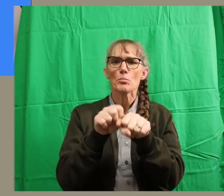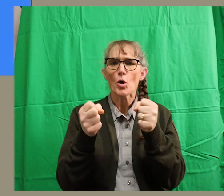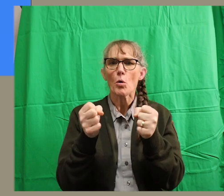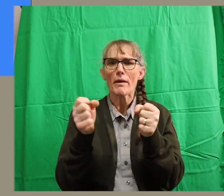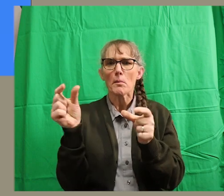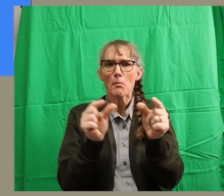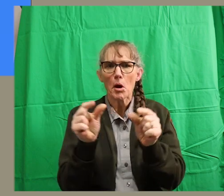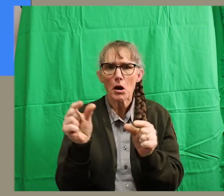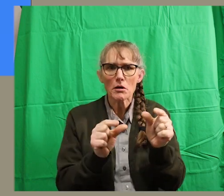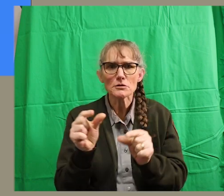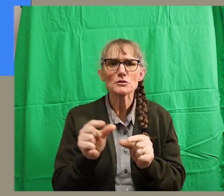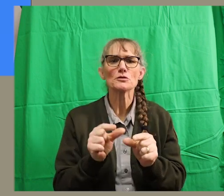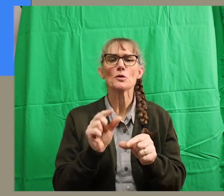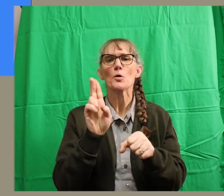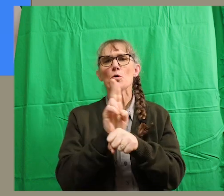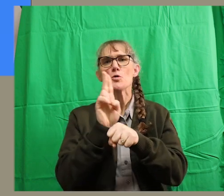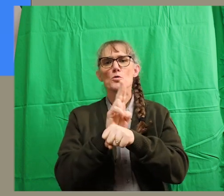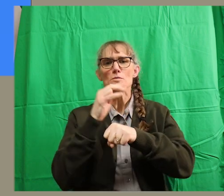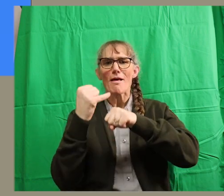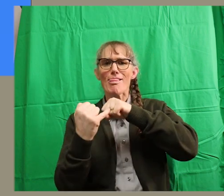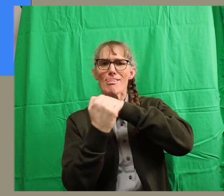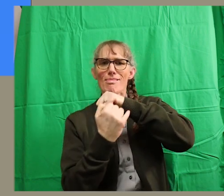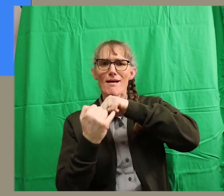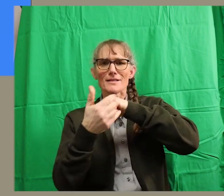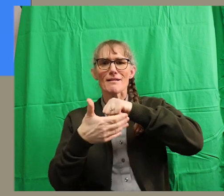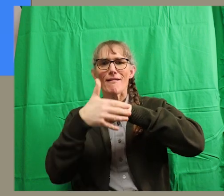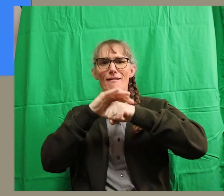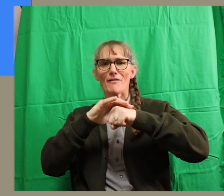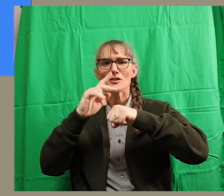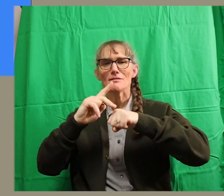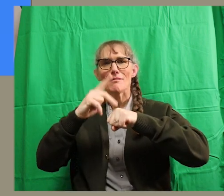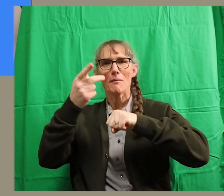and it allows you also to trace their sequence